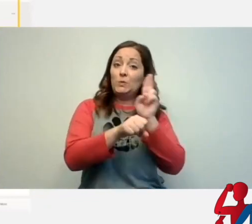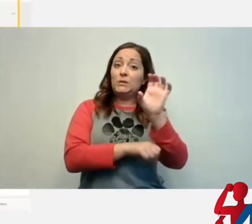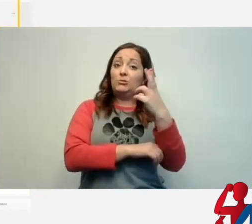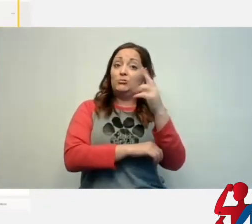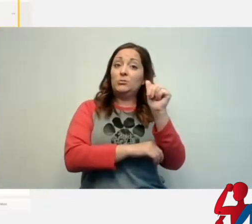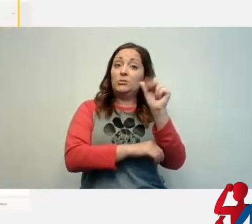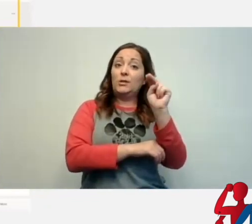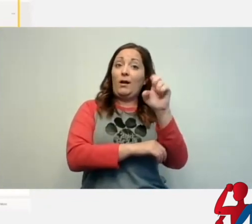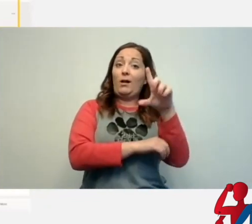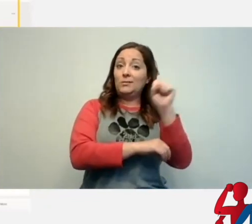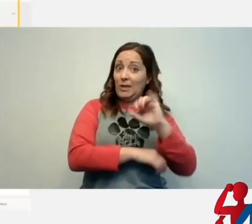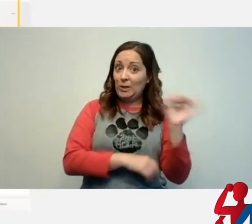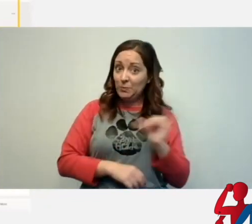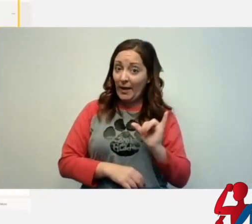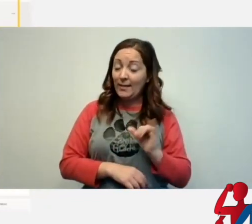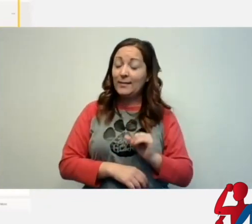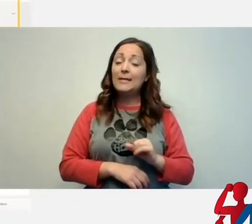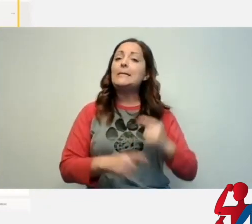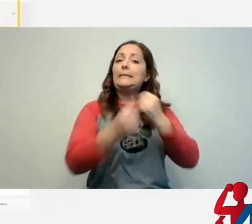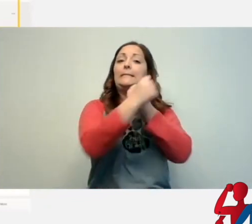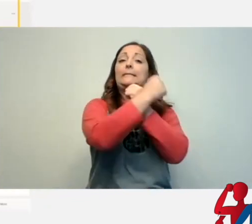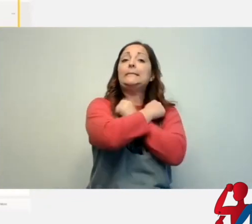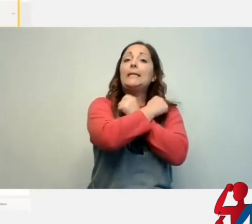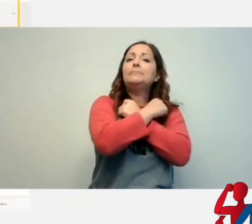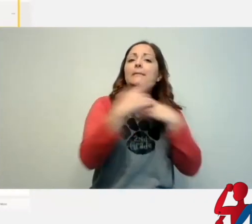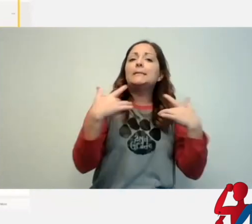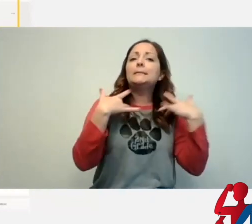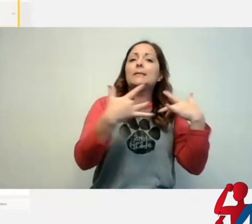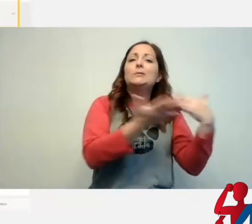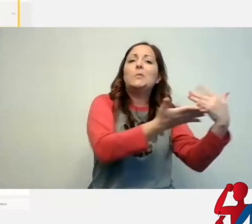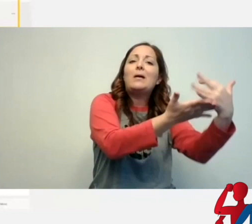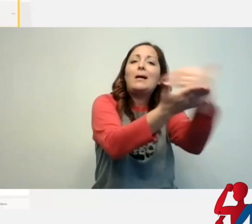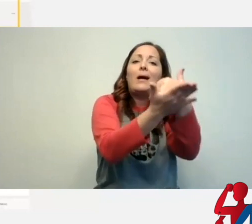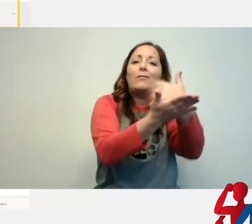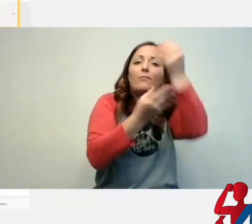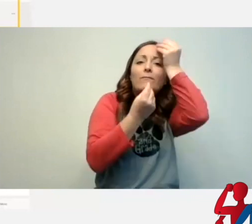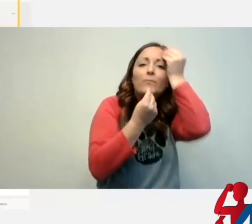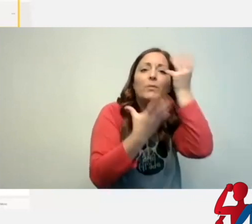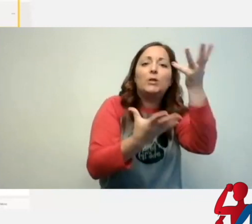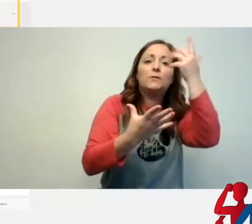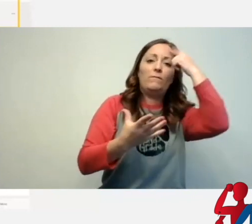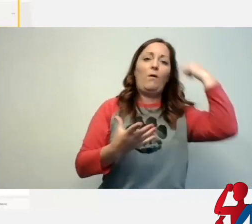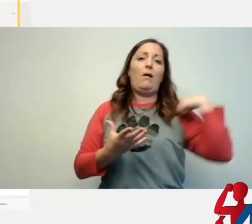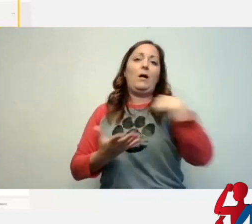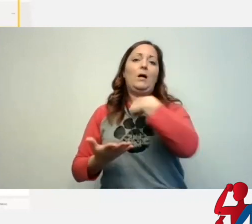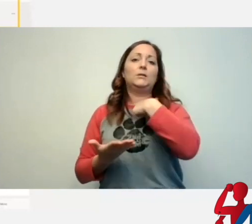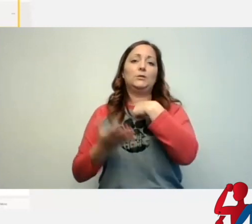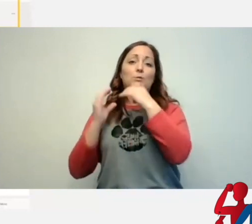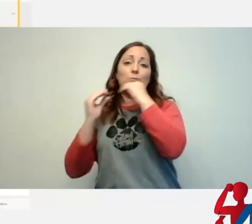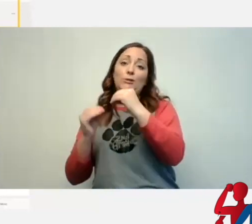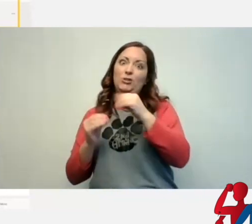not only for chatting with the students but also for our own collaboration.